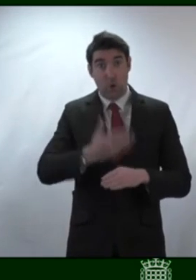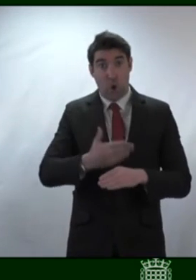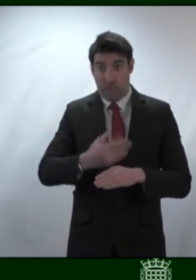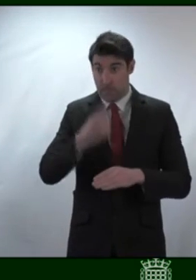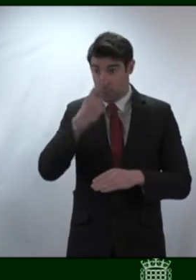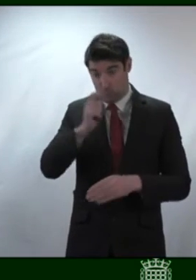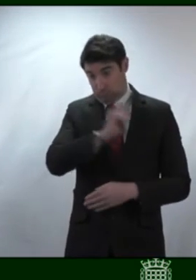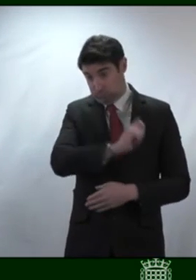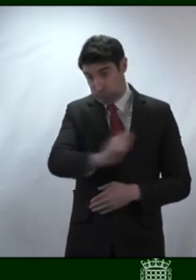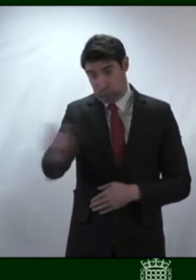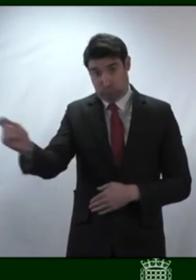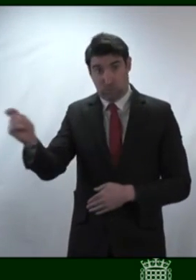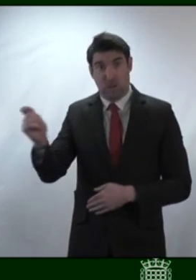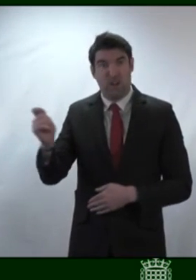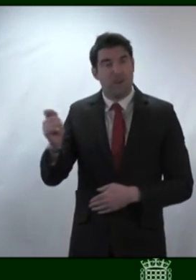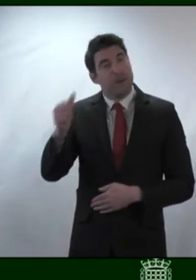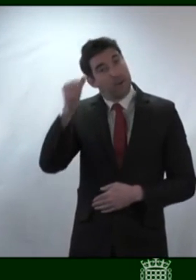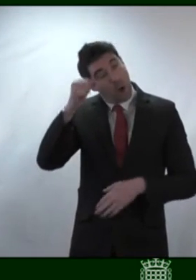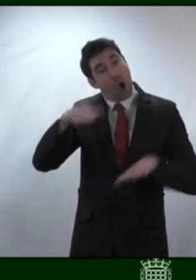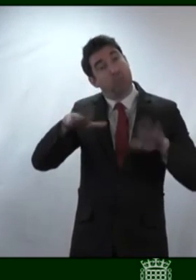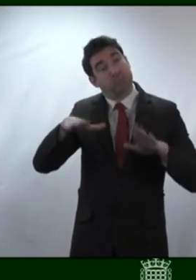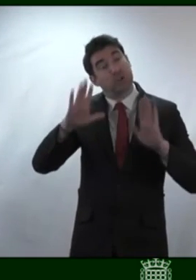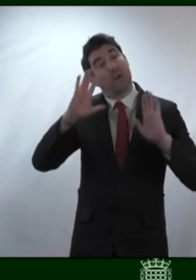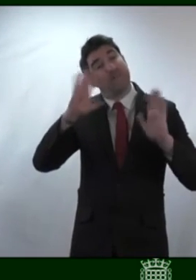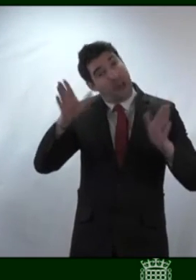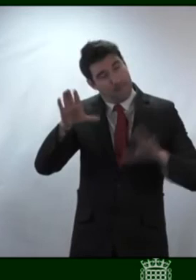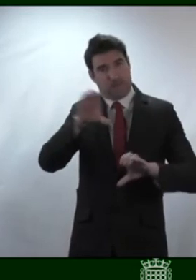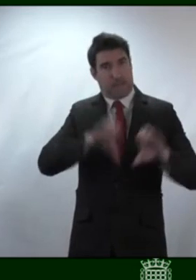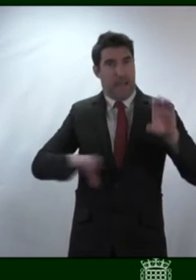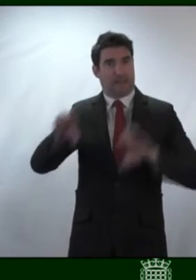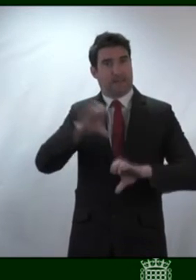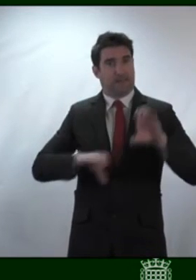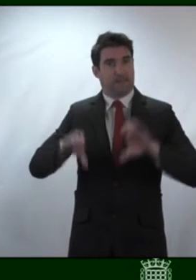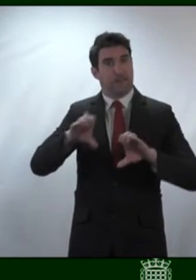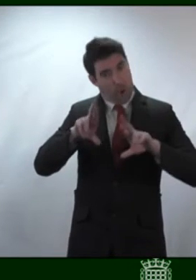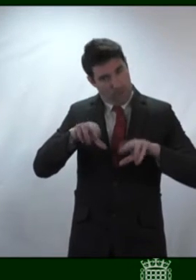as a science superpower? >> The Prime Minister